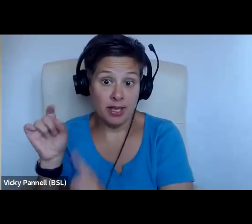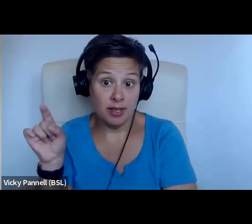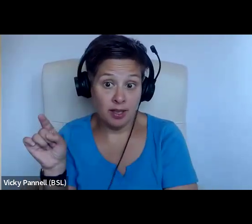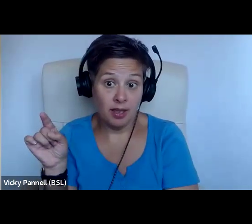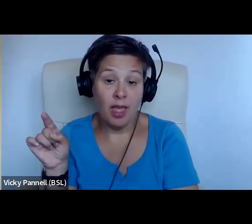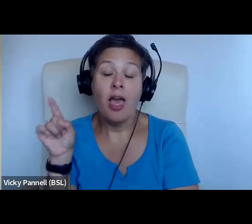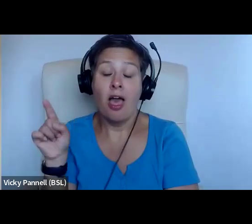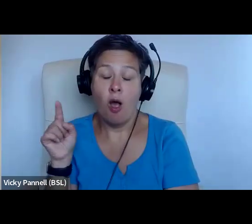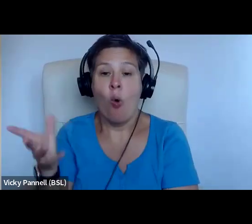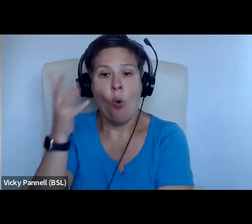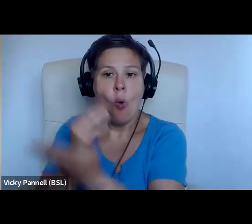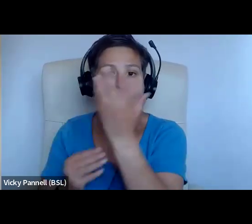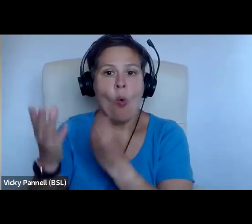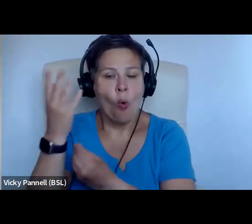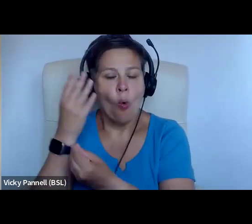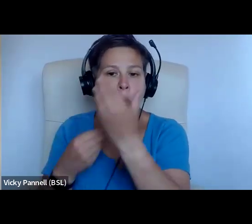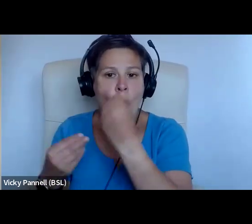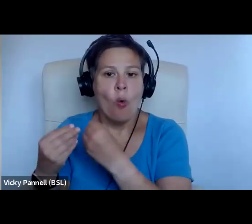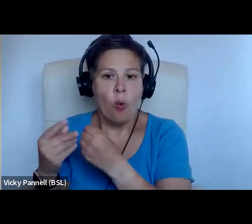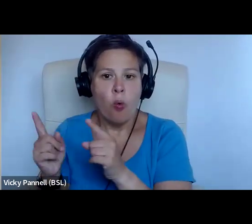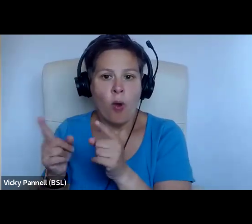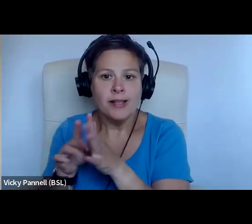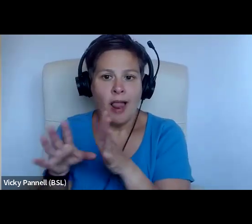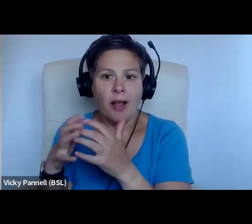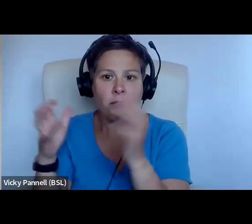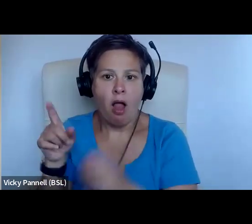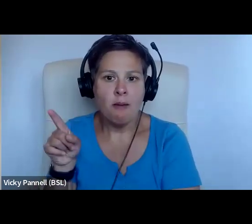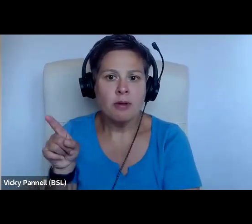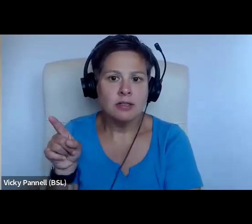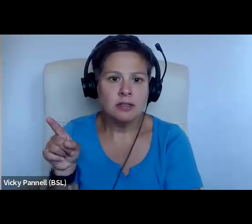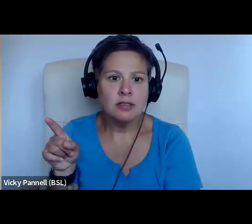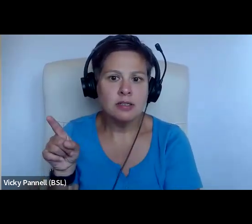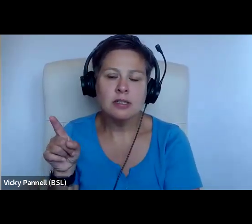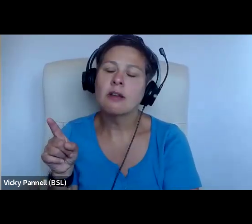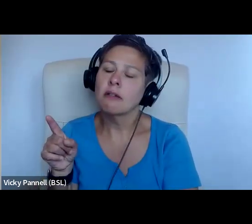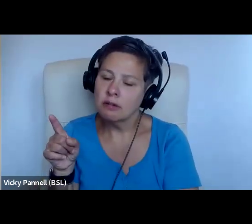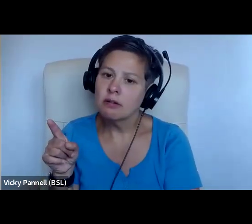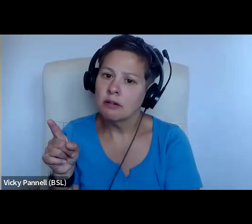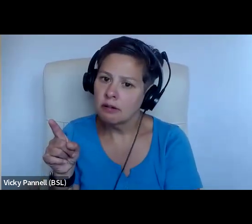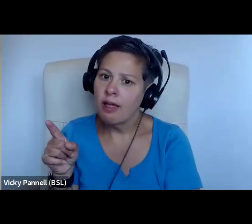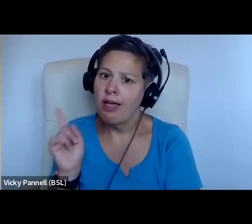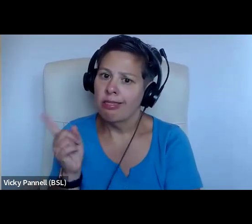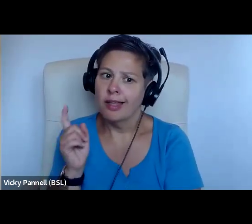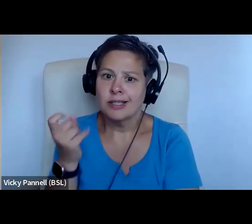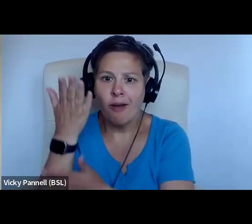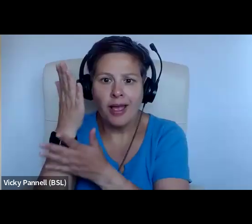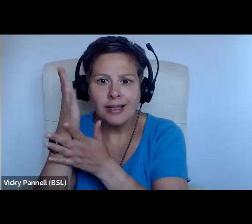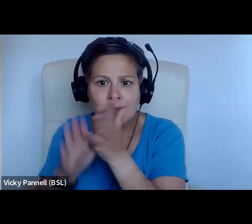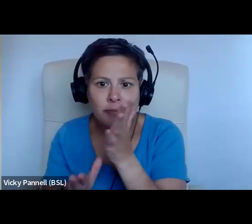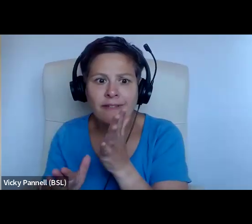at university, I then was able to understand a bit more the policymaker side. And after a while,